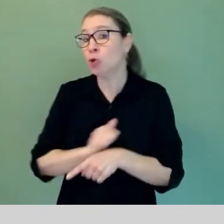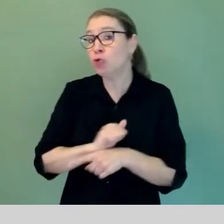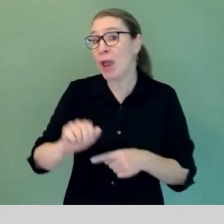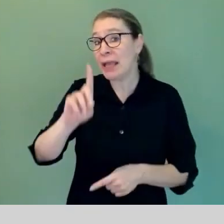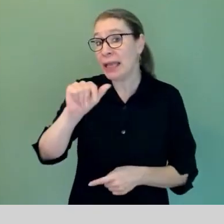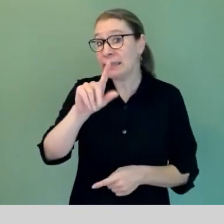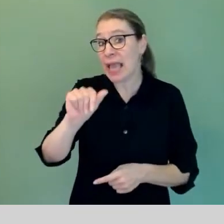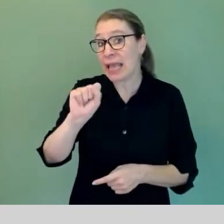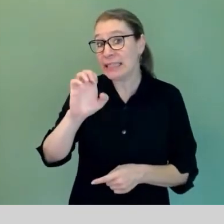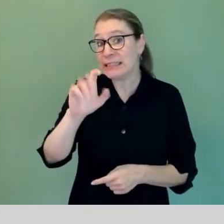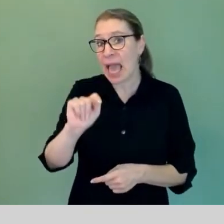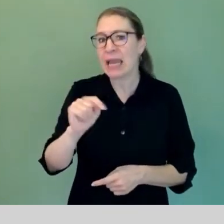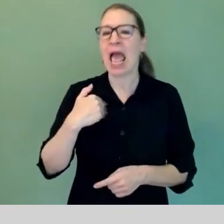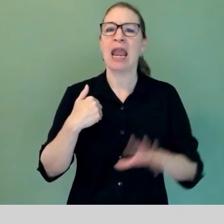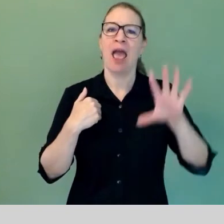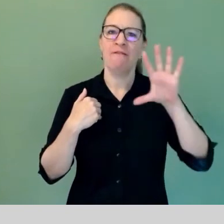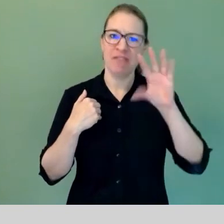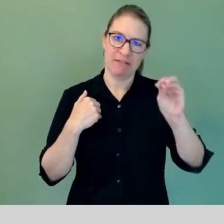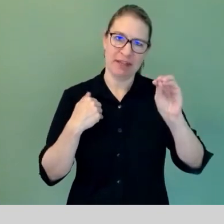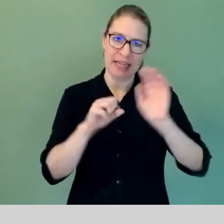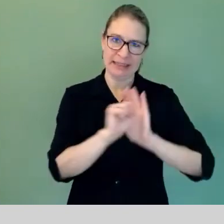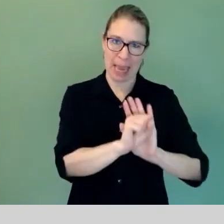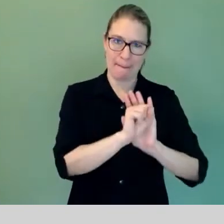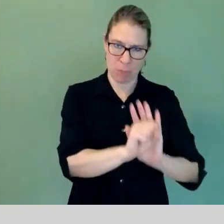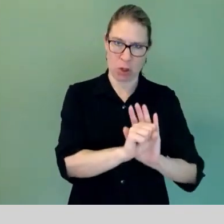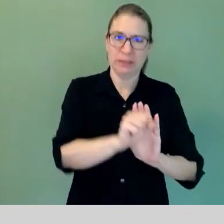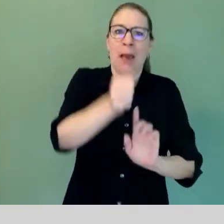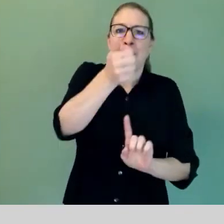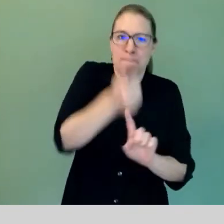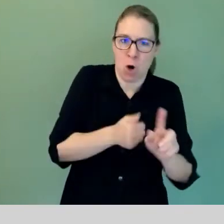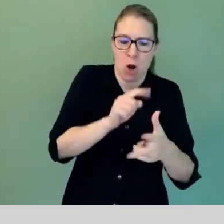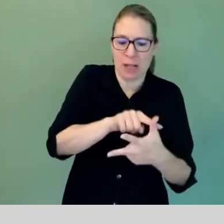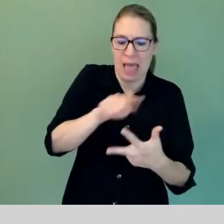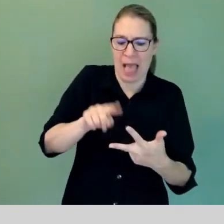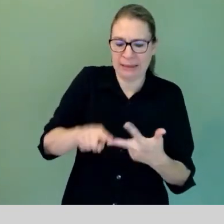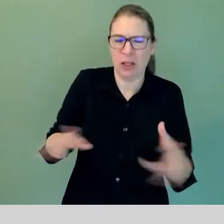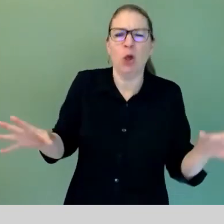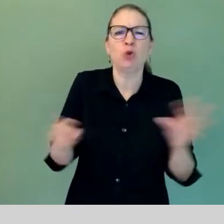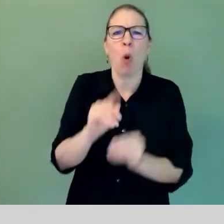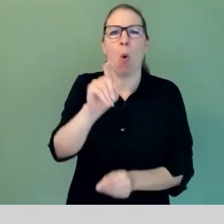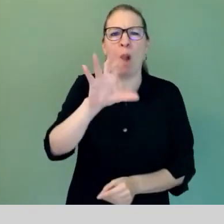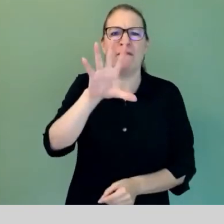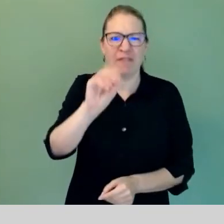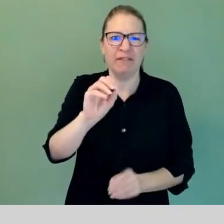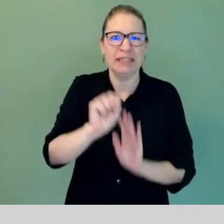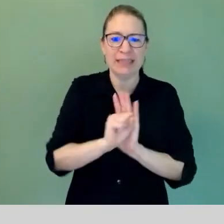The training dataset were 50 samples per class so a total of 150 samples.